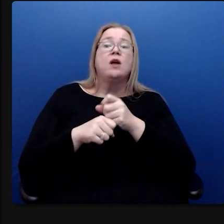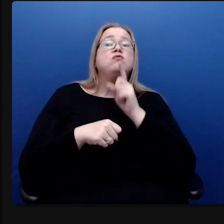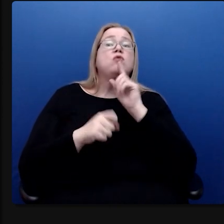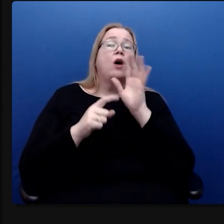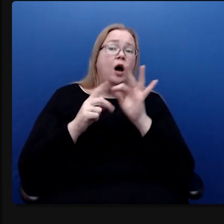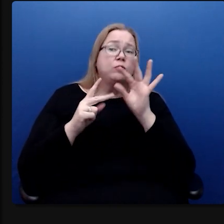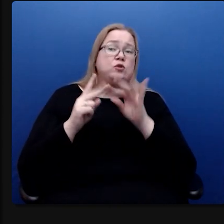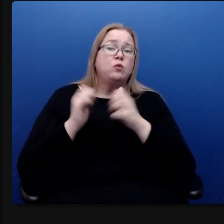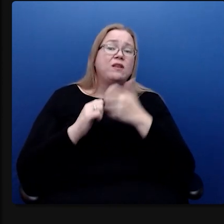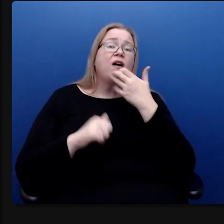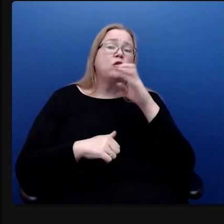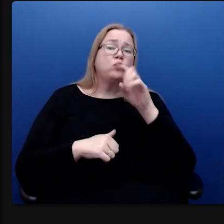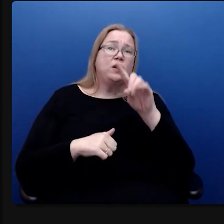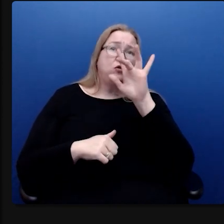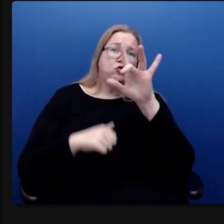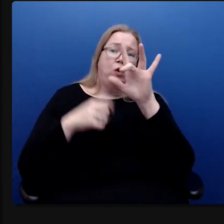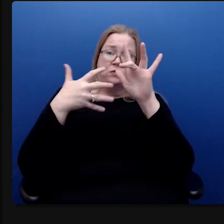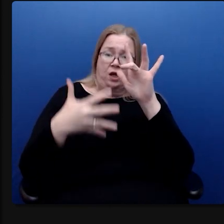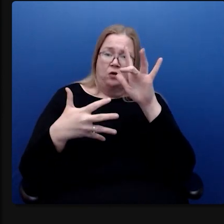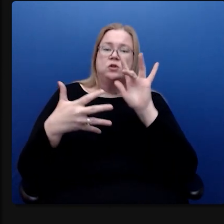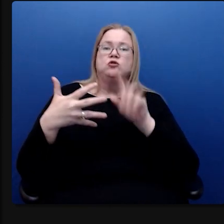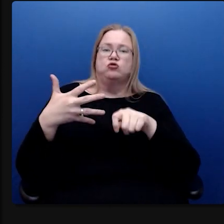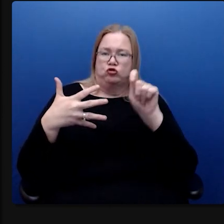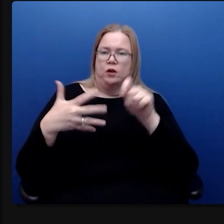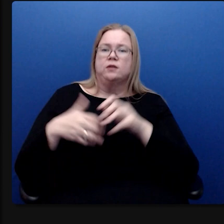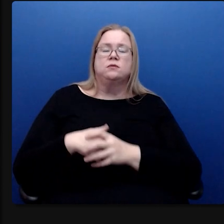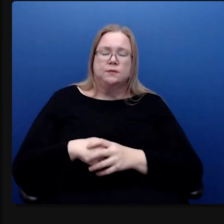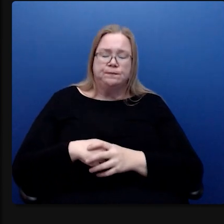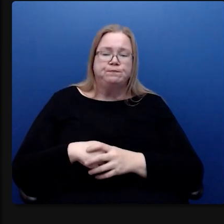make sure the option under the hot reload drop down is checked.